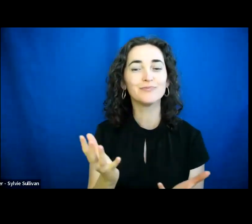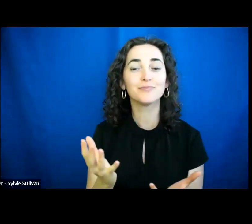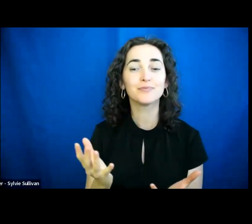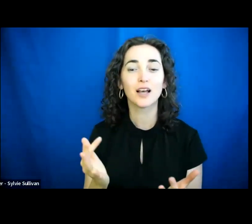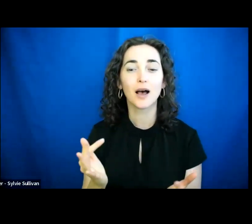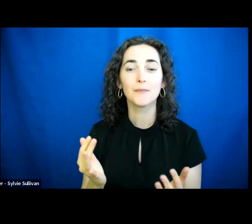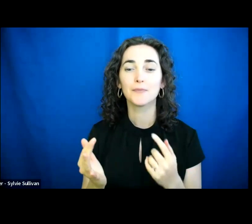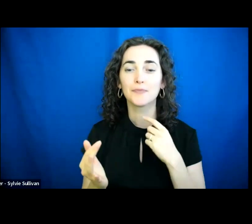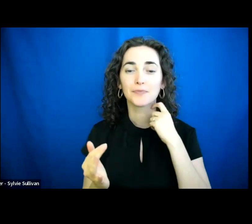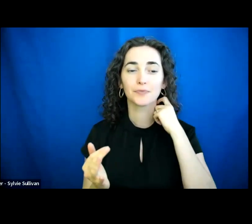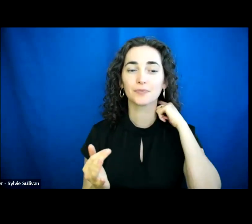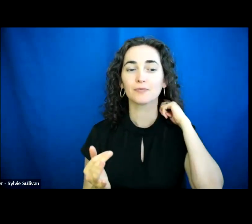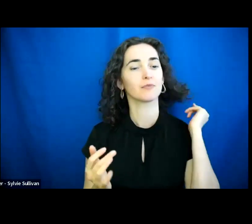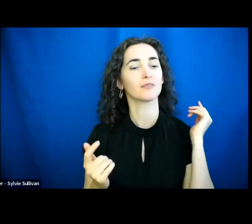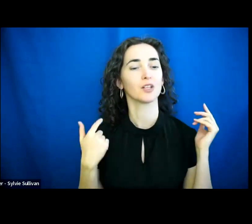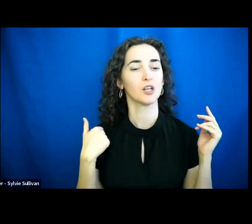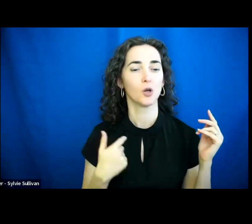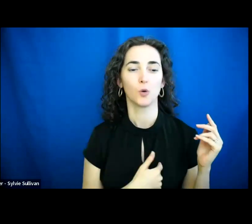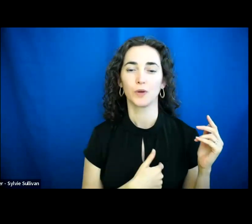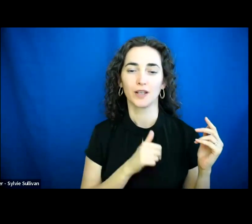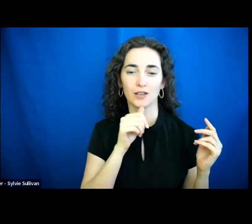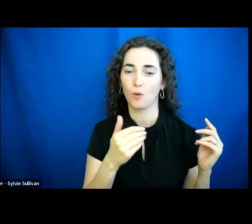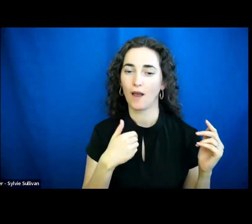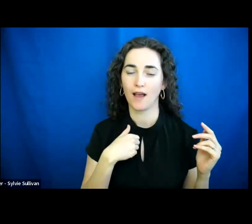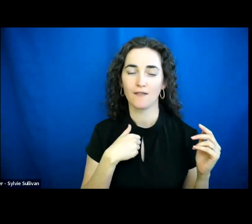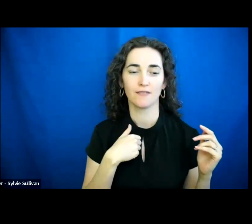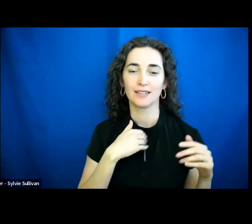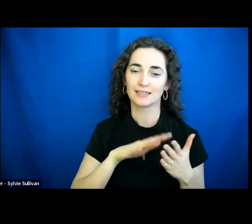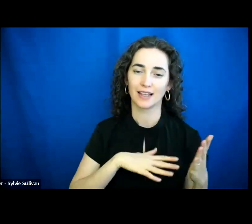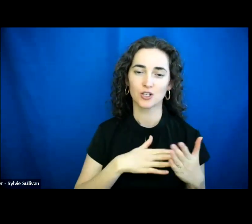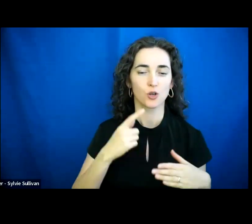We, Do not have our November lunch and learn scheduled yet, but we will be getting that scheduled very soon and we'll be sending that information out.